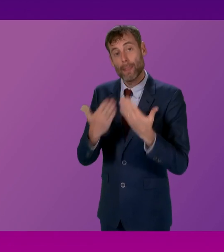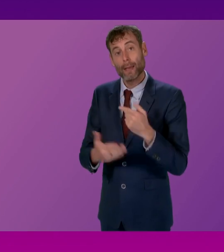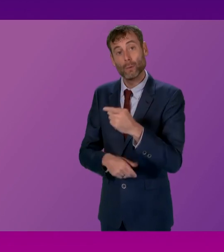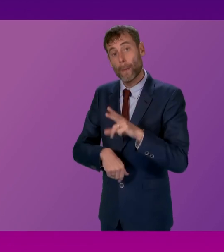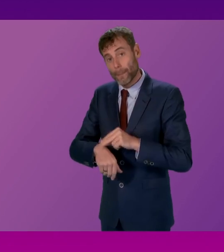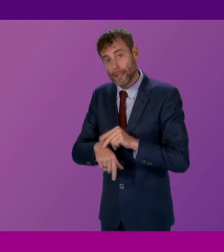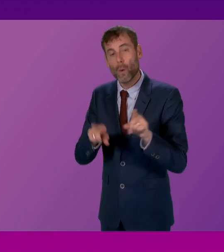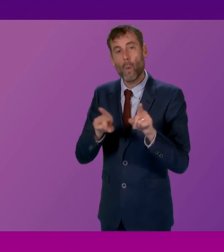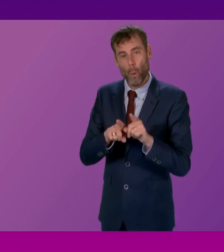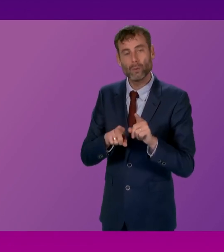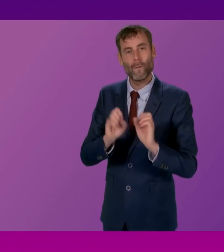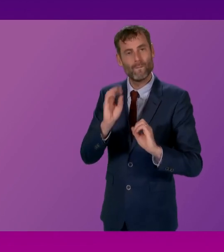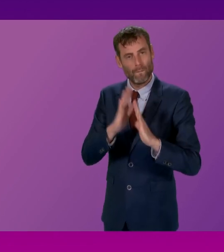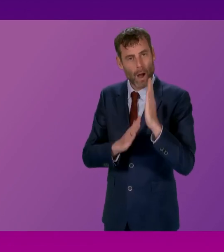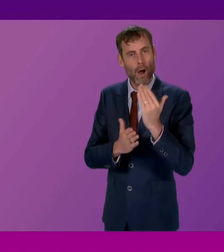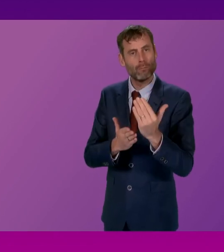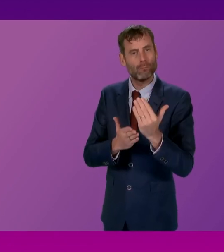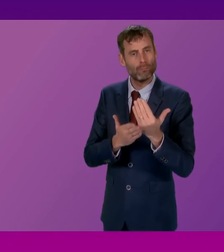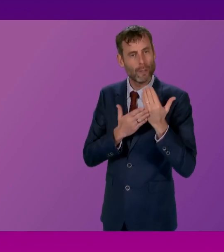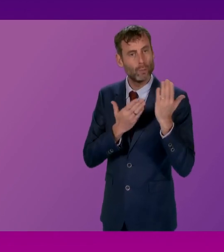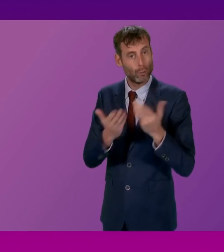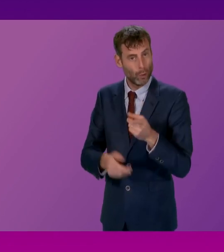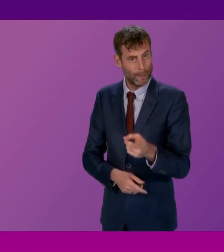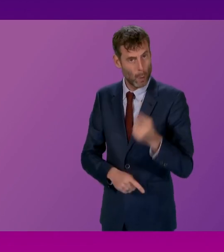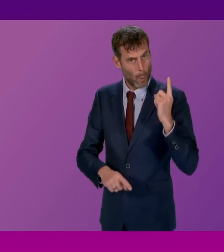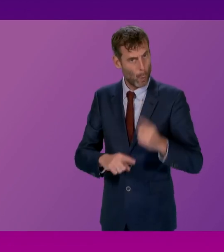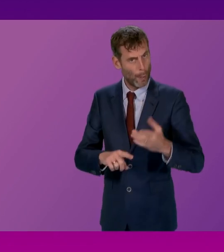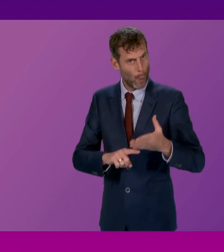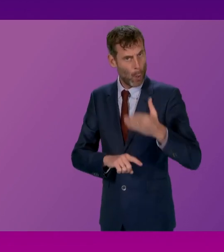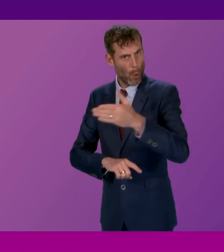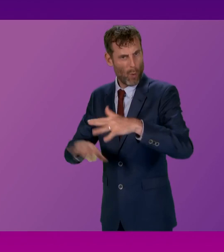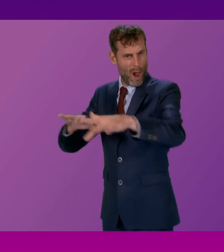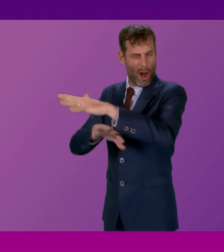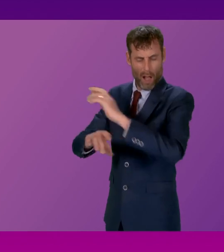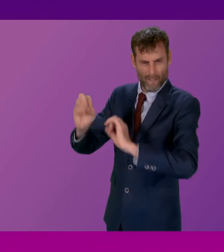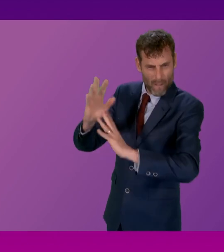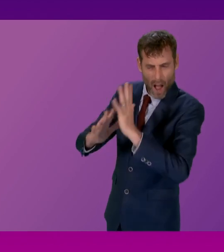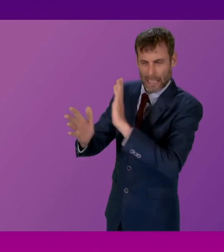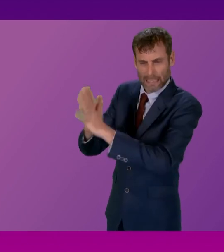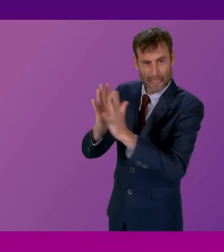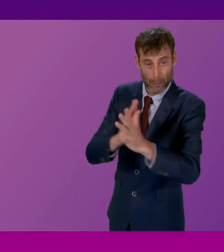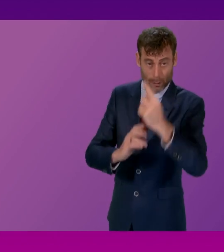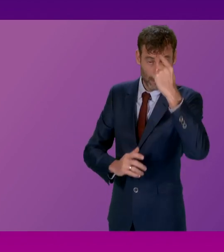other partners for their swift attendance and efficiency in dealing with that damaging and reckless behaviour.